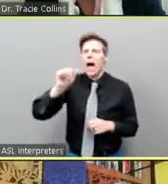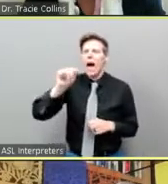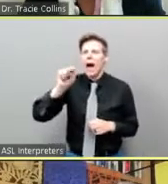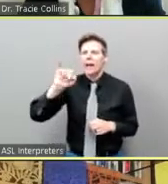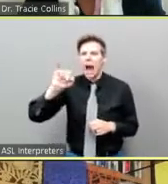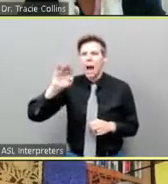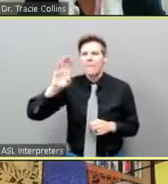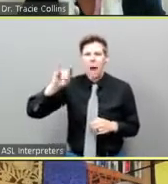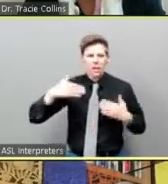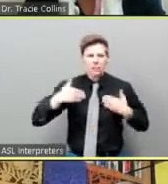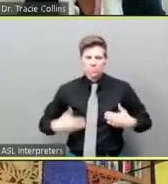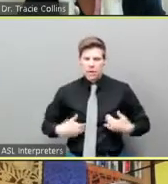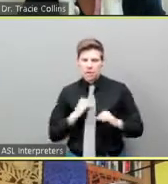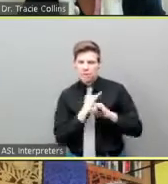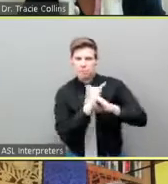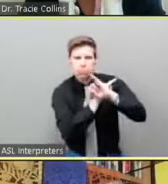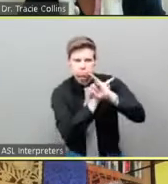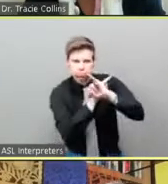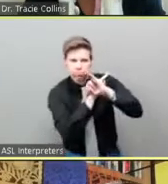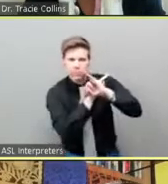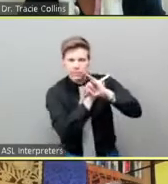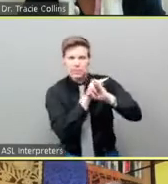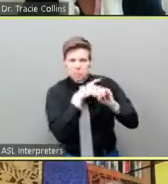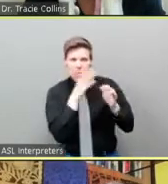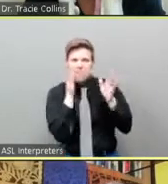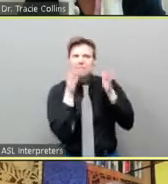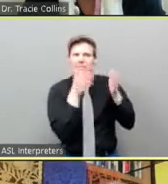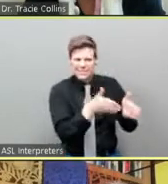did this back when we only sequenced a couple variance, we were ahead of the